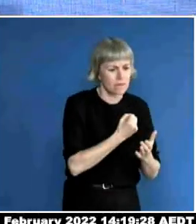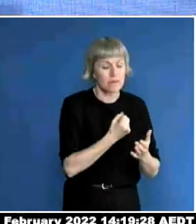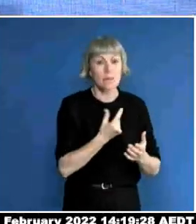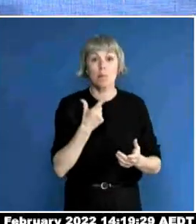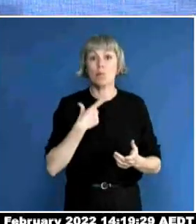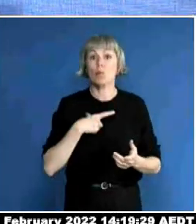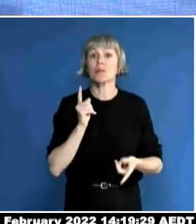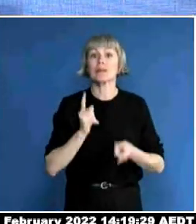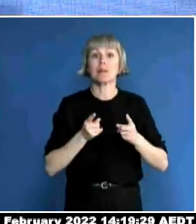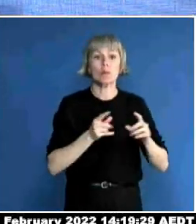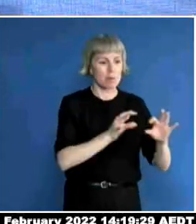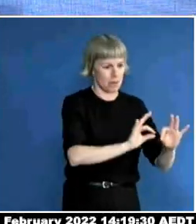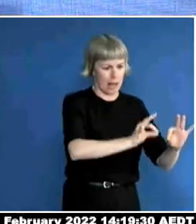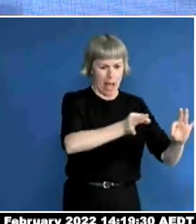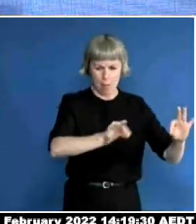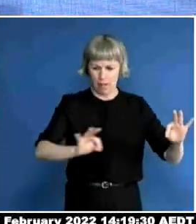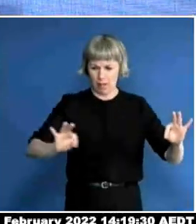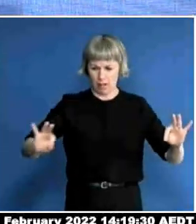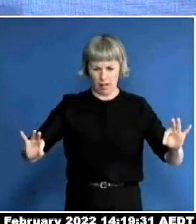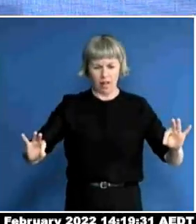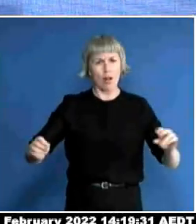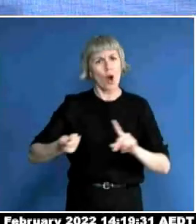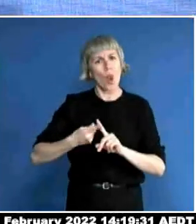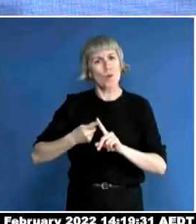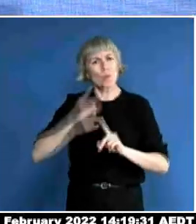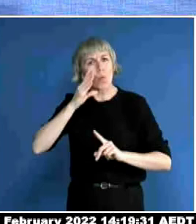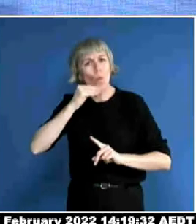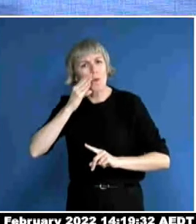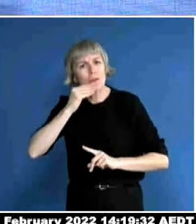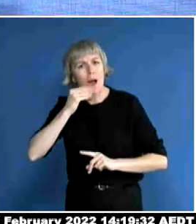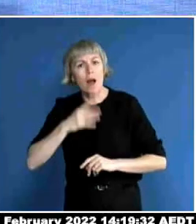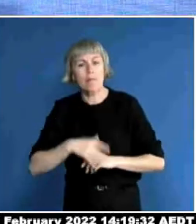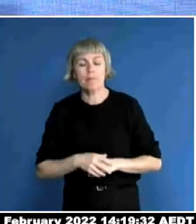Just things like that. MZIA: A lot of safety issue like that that I identified and they